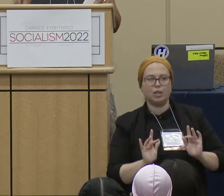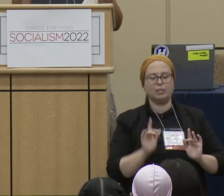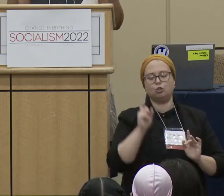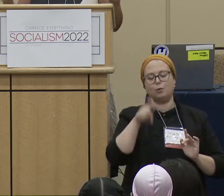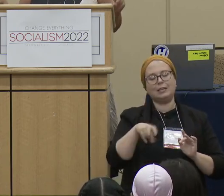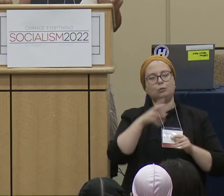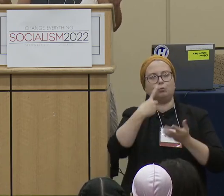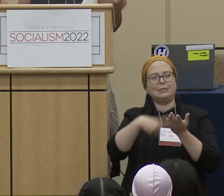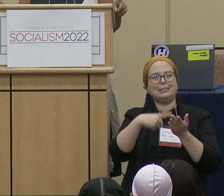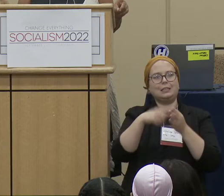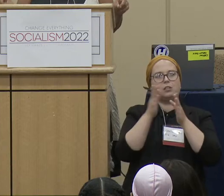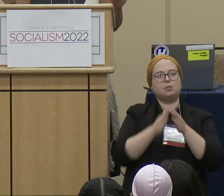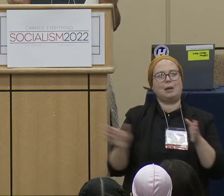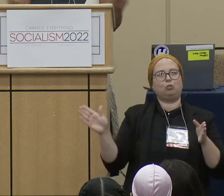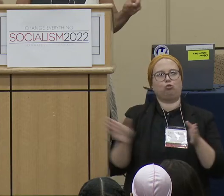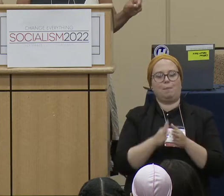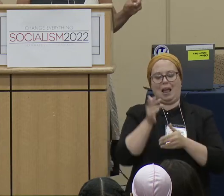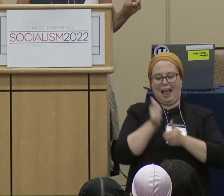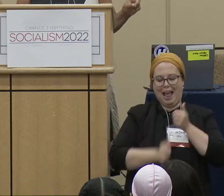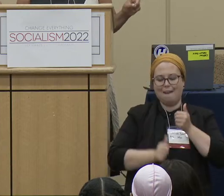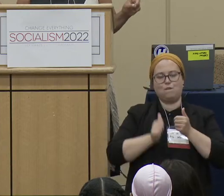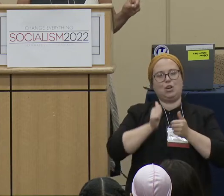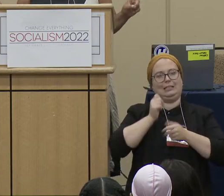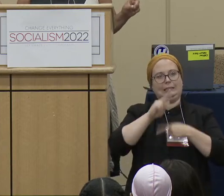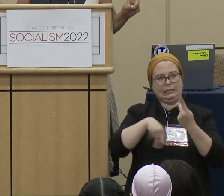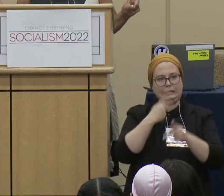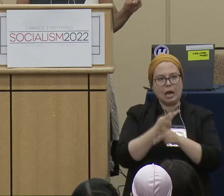spectrum. Because every form of harassment and assault and